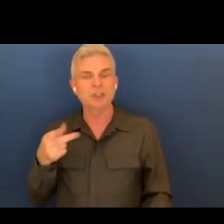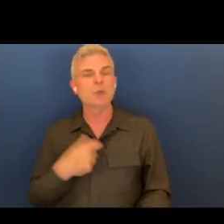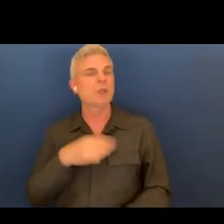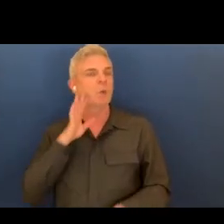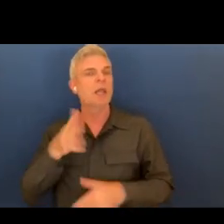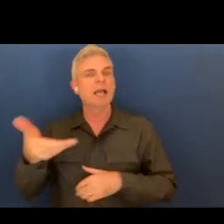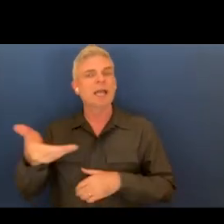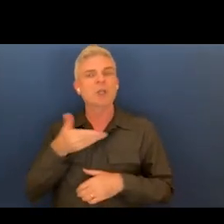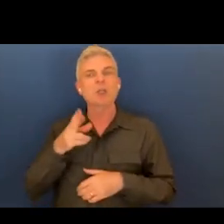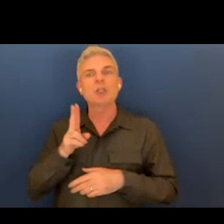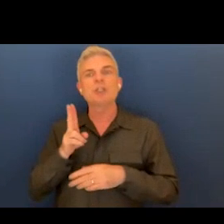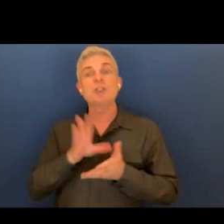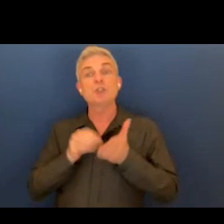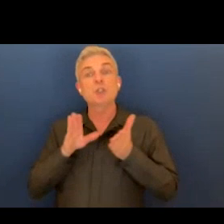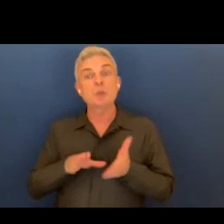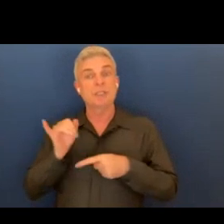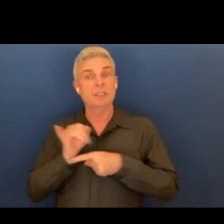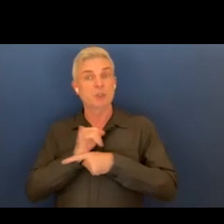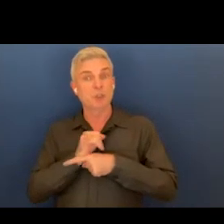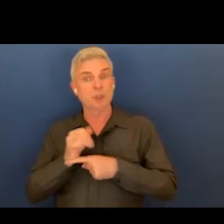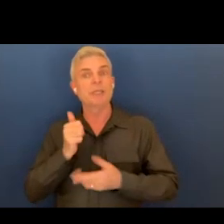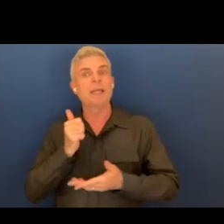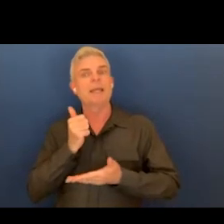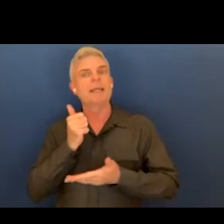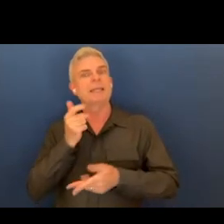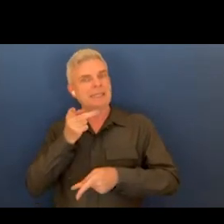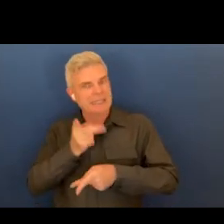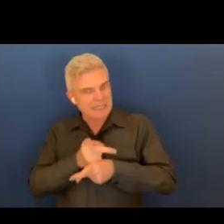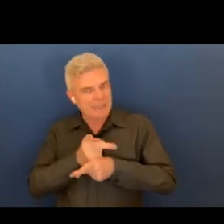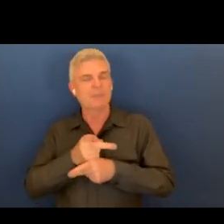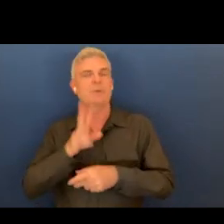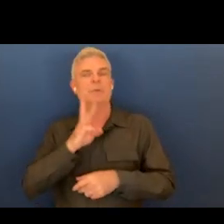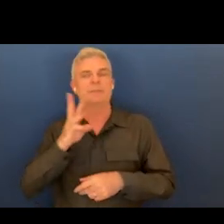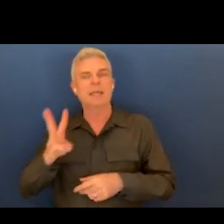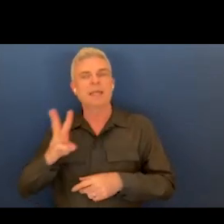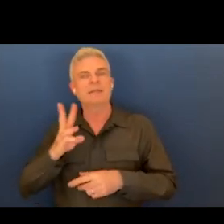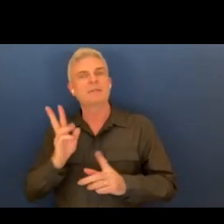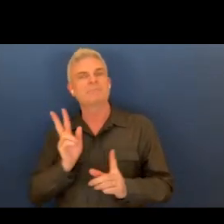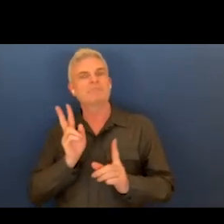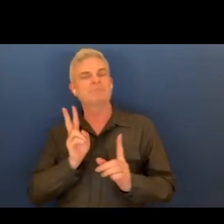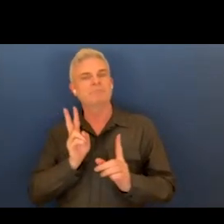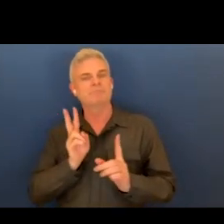help us keep the site relevant to students. And we will continue to add transition events